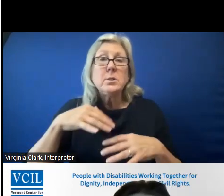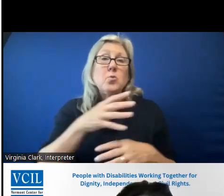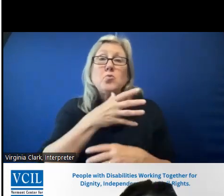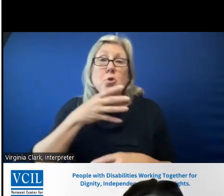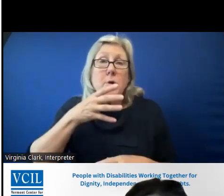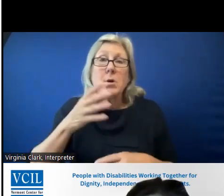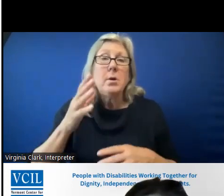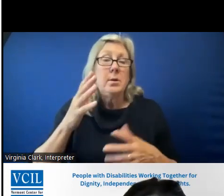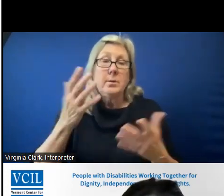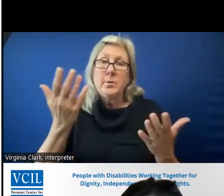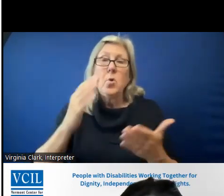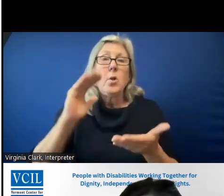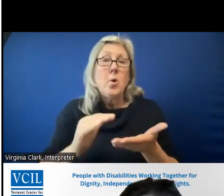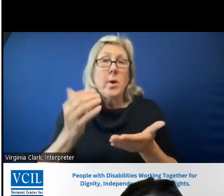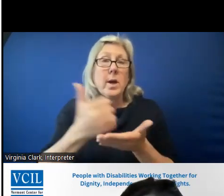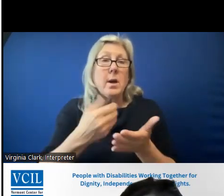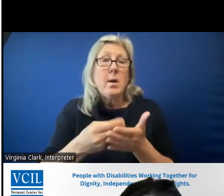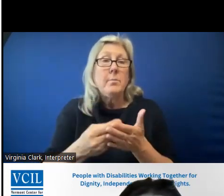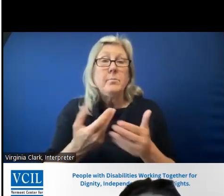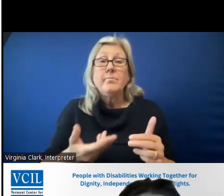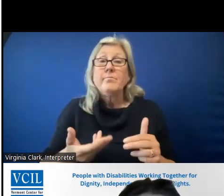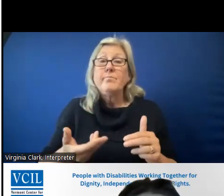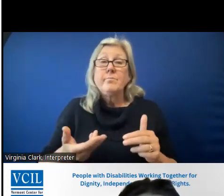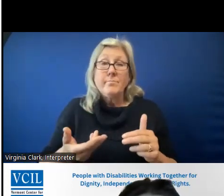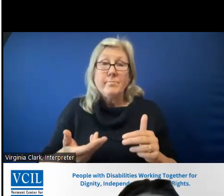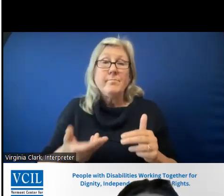have increased infections, hospitalizations and deaths are the enduring impacts on the